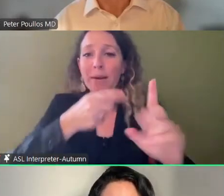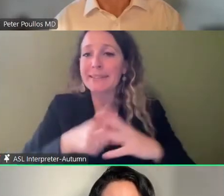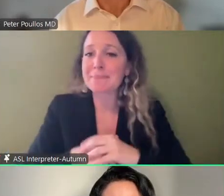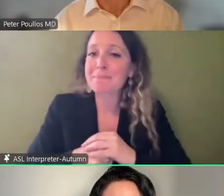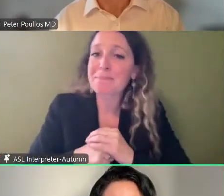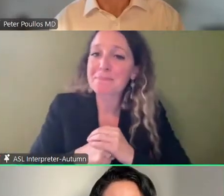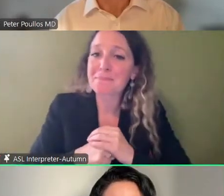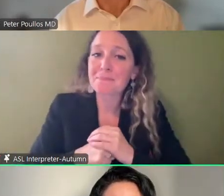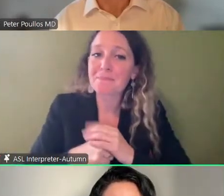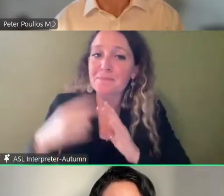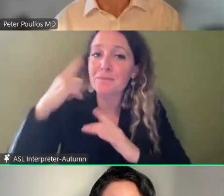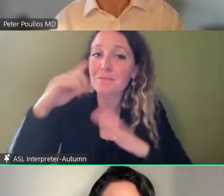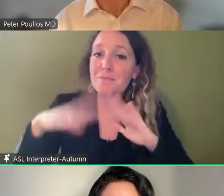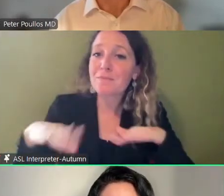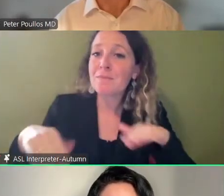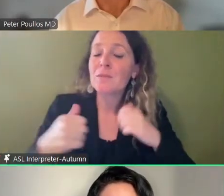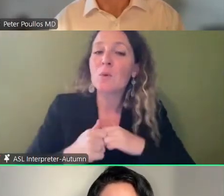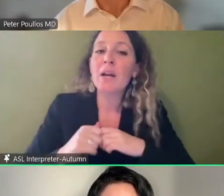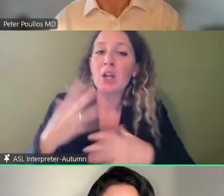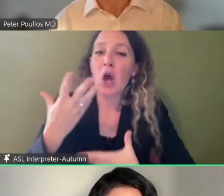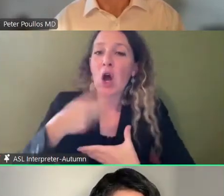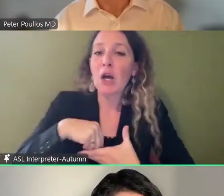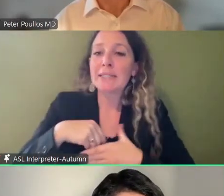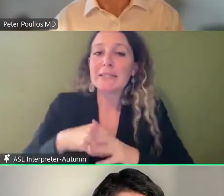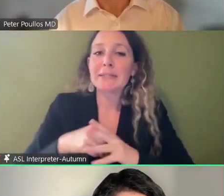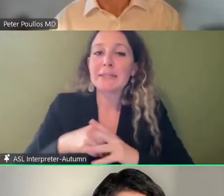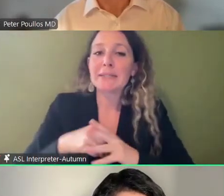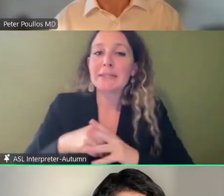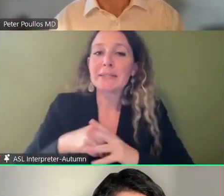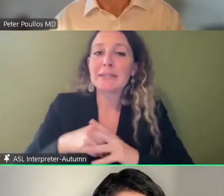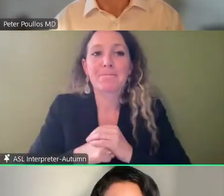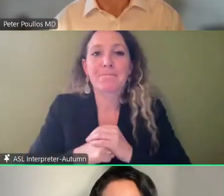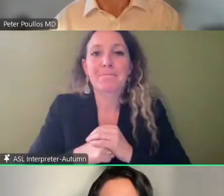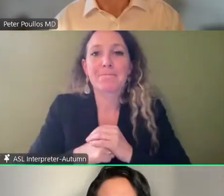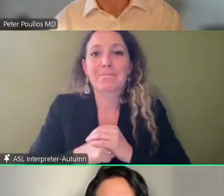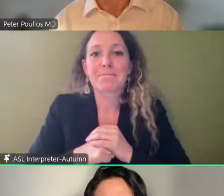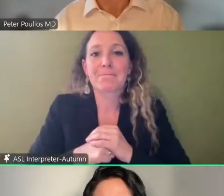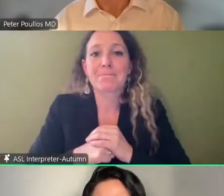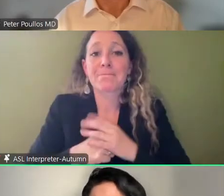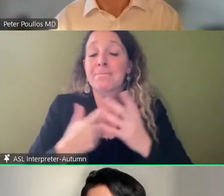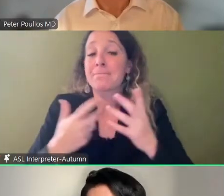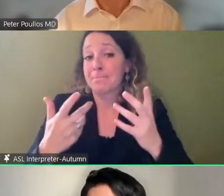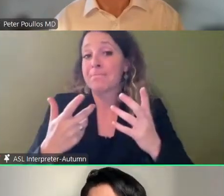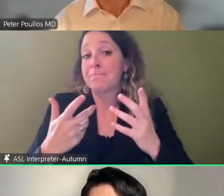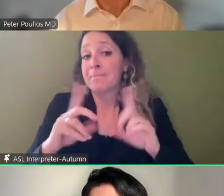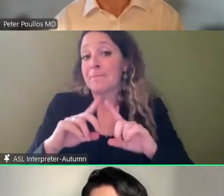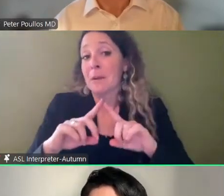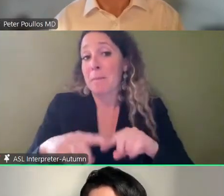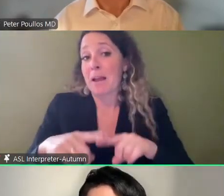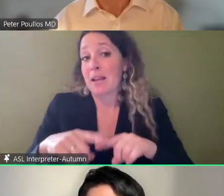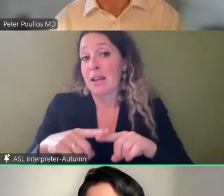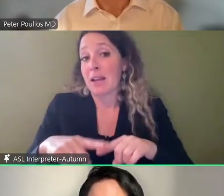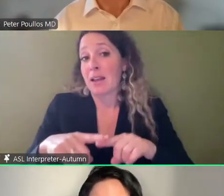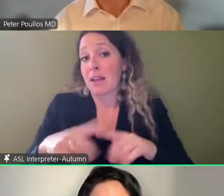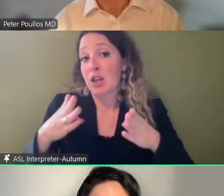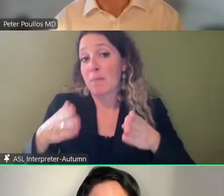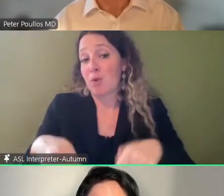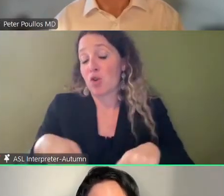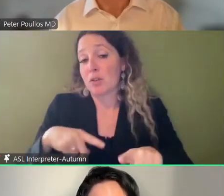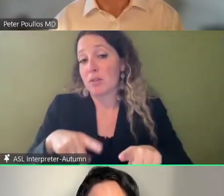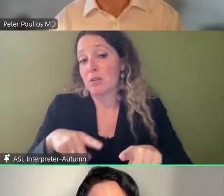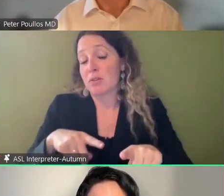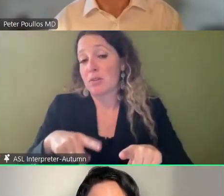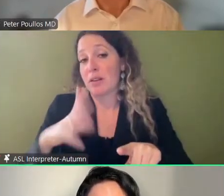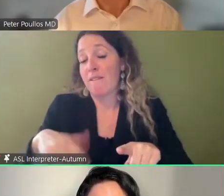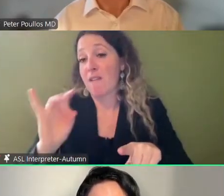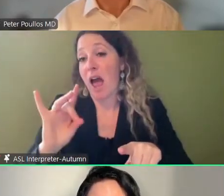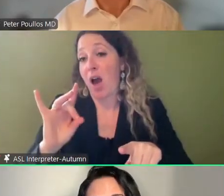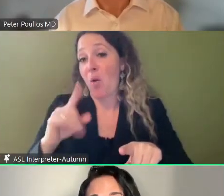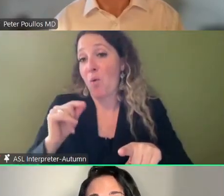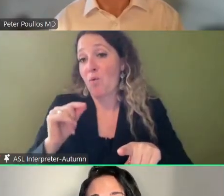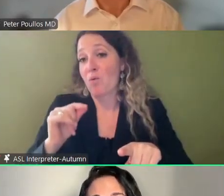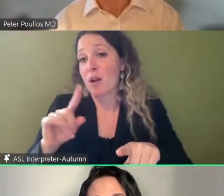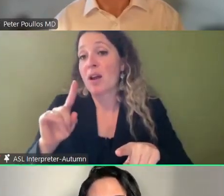For children with autism and persons with autism, depending on the person, they found the telehealth